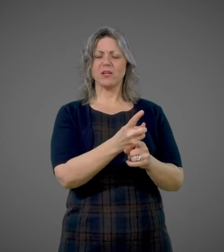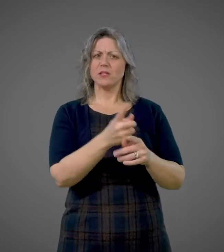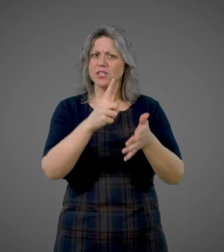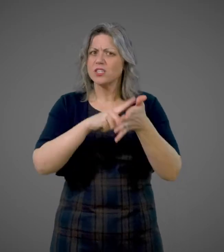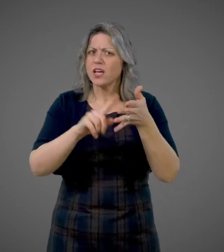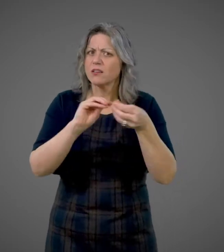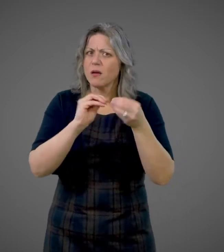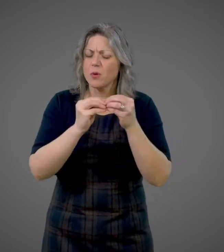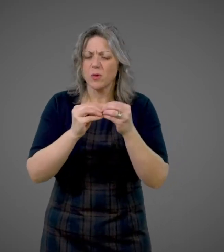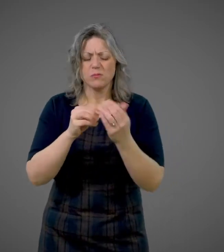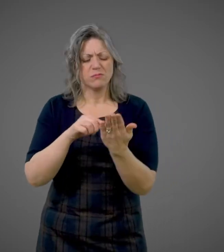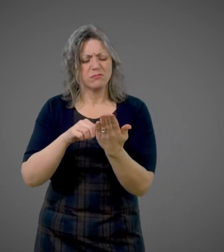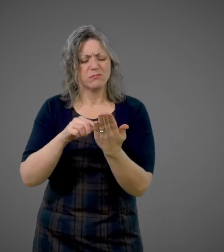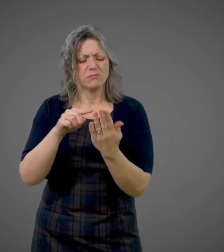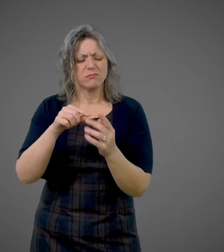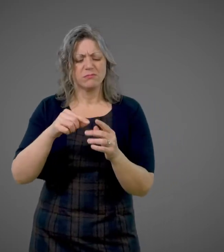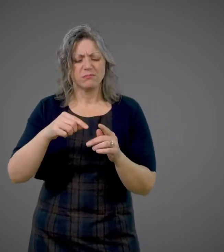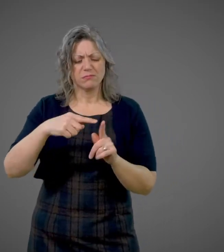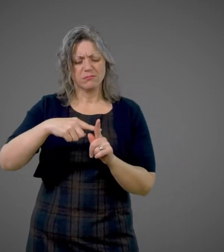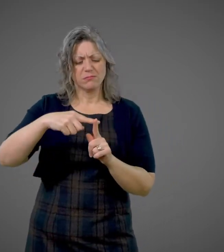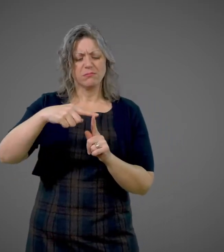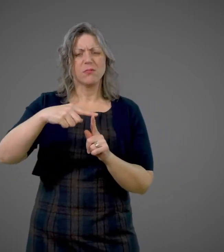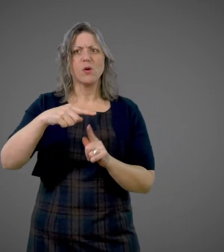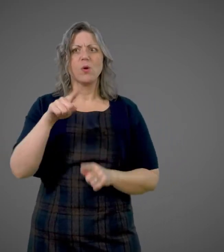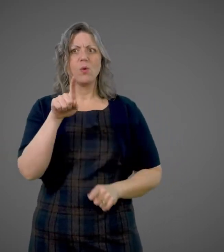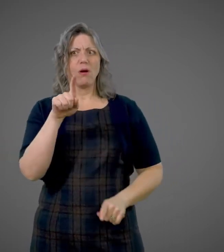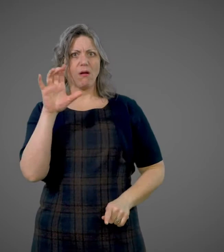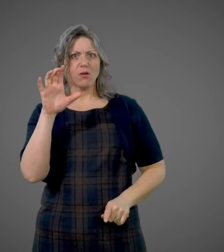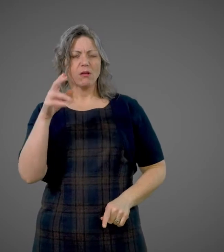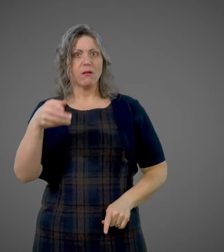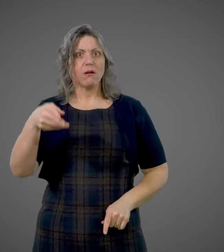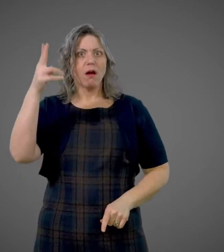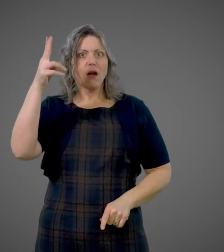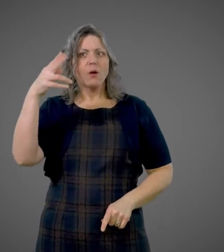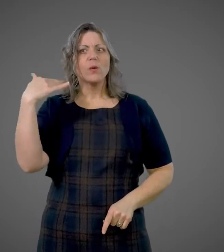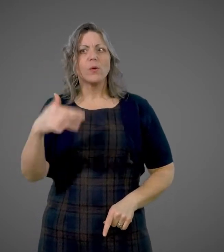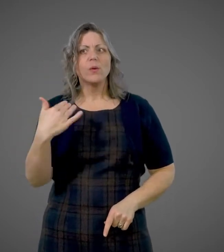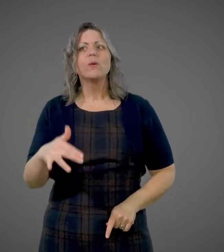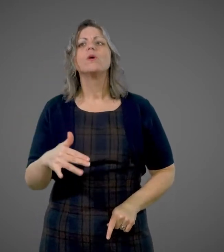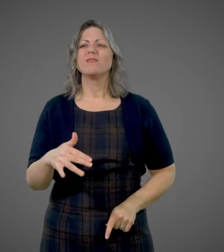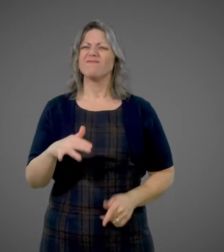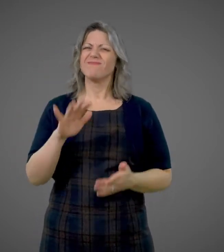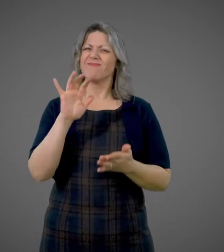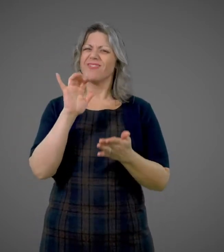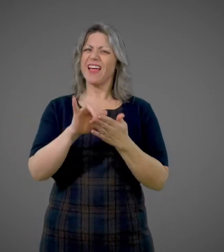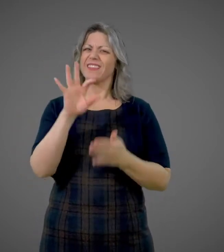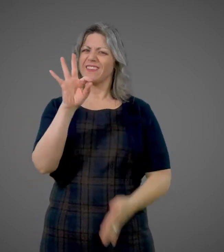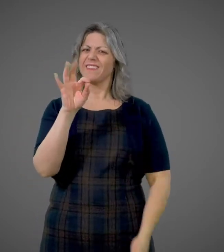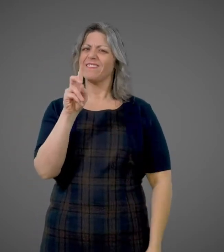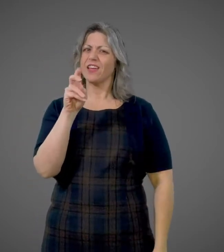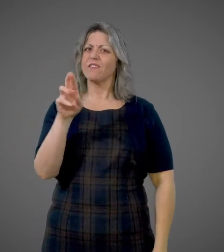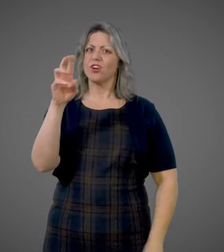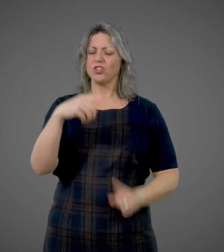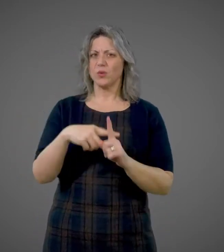If the thermometer says any number higher than 100 degrees, that is definitely a fever.